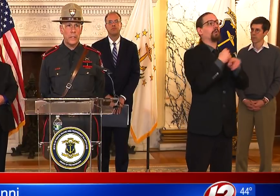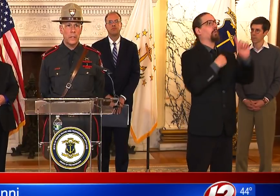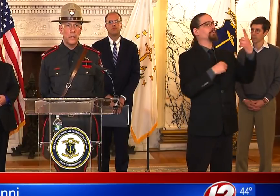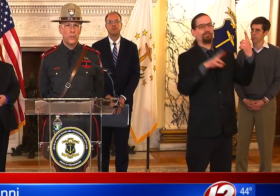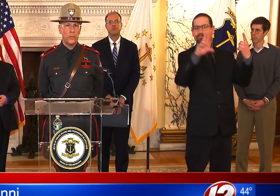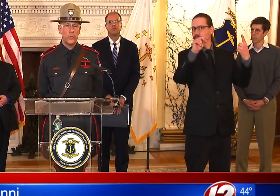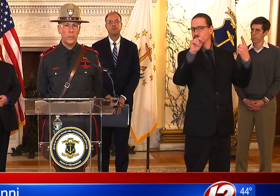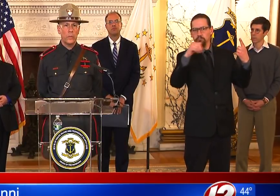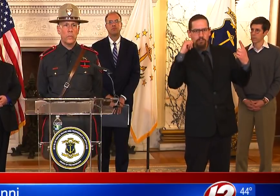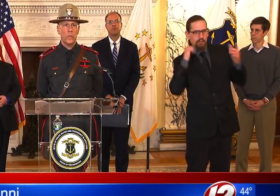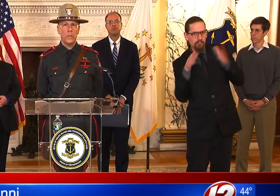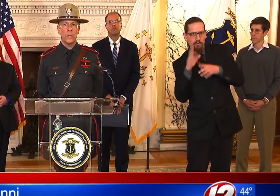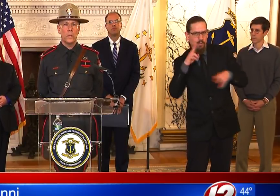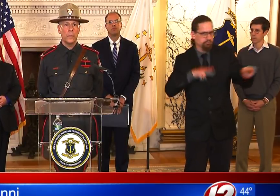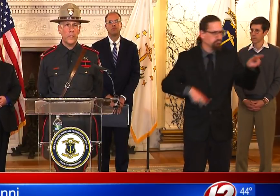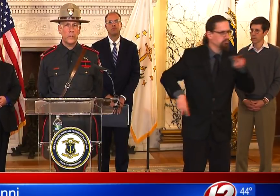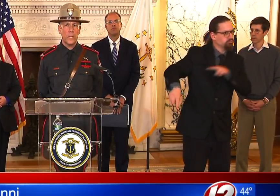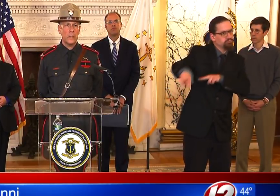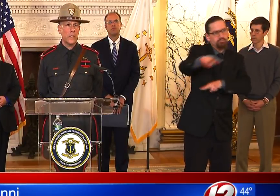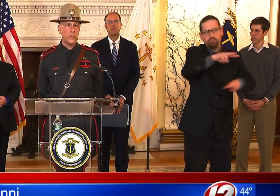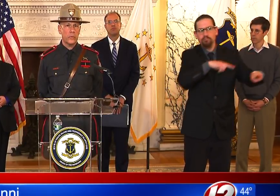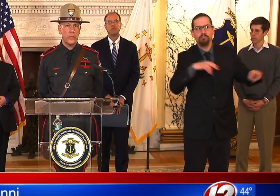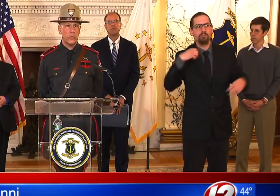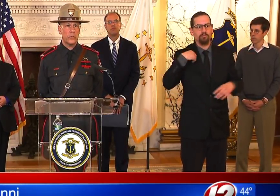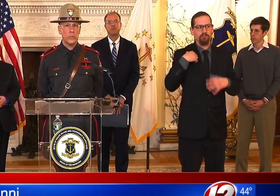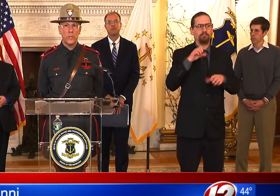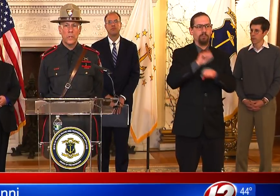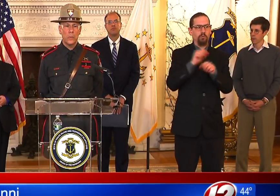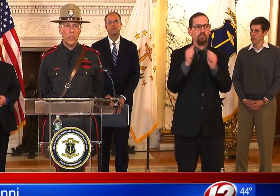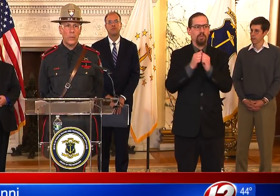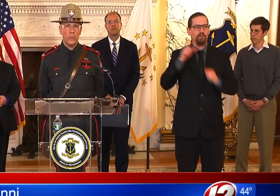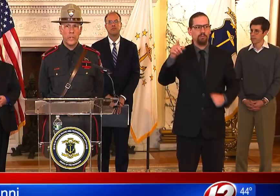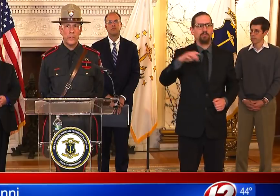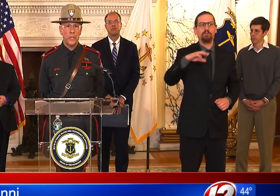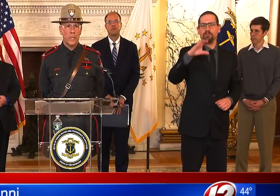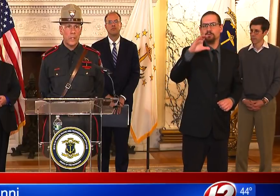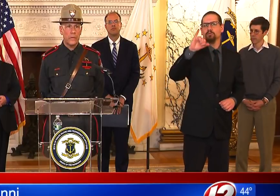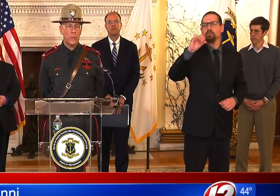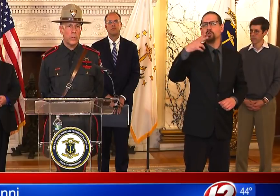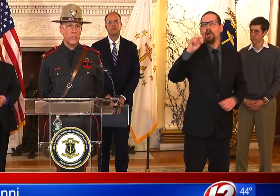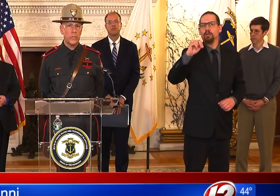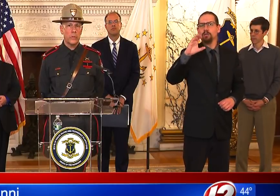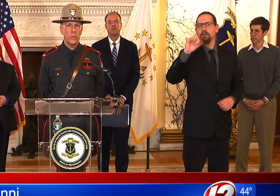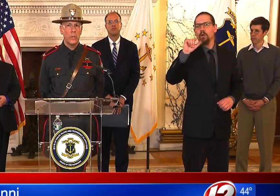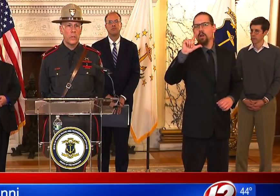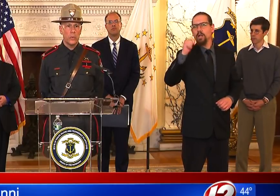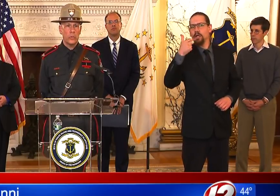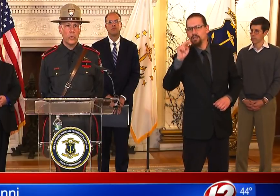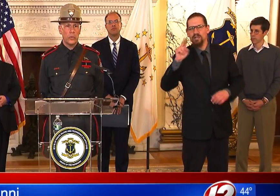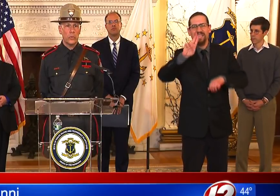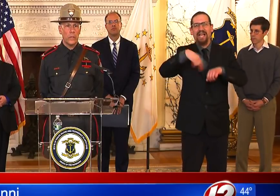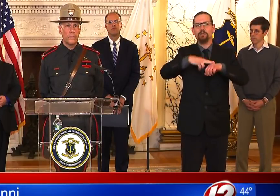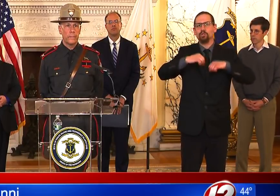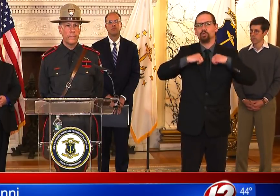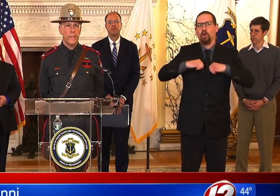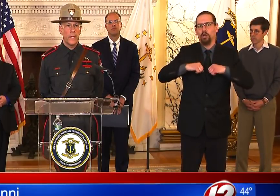SECONDARY ROADS. WE ARE WORKING WITH THE RHODE ISLAND NATIONAL GUARD AND PUTTING AN OPERATIONAL PLAN TO